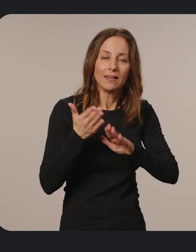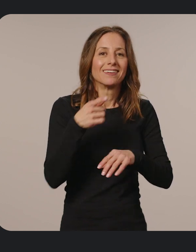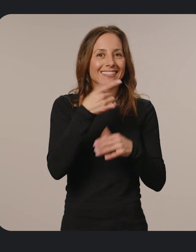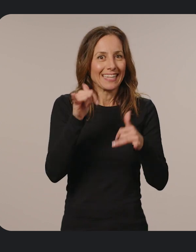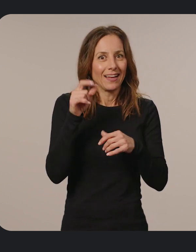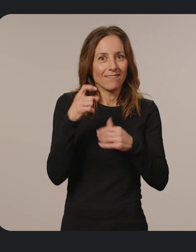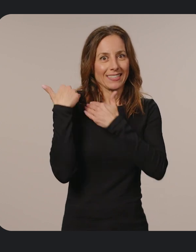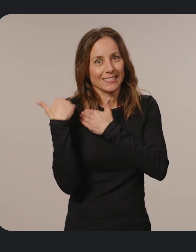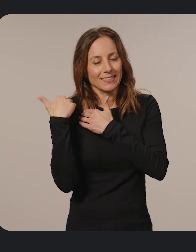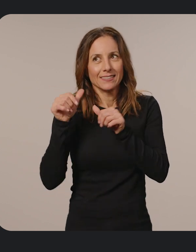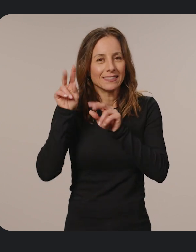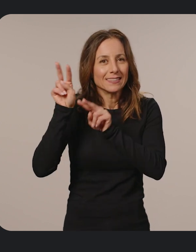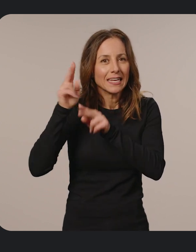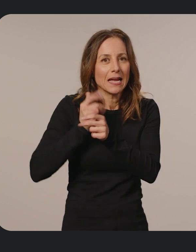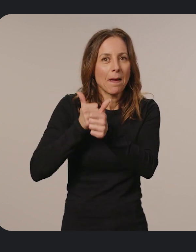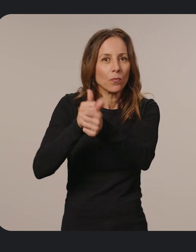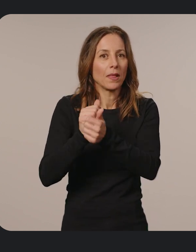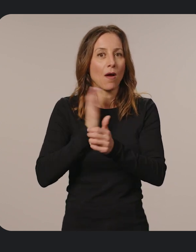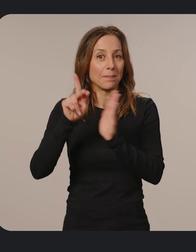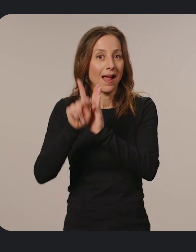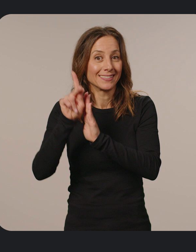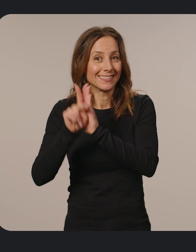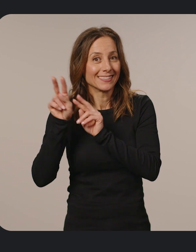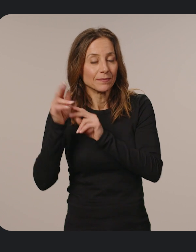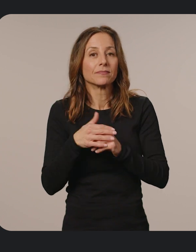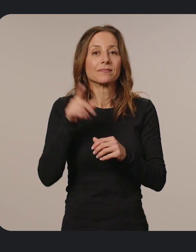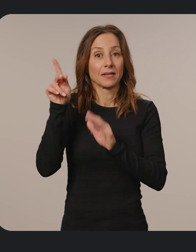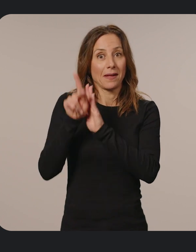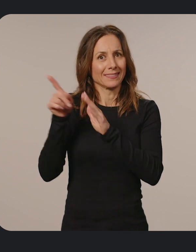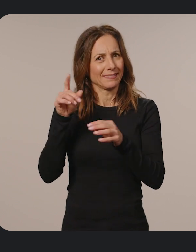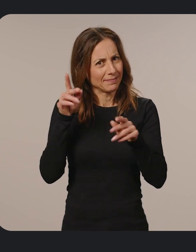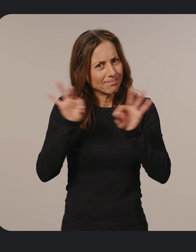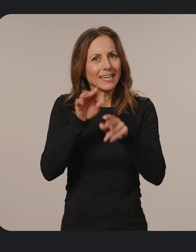to run your businesses, you are also trying to stay on top of our policies.